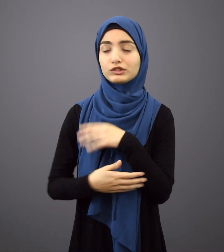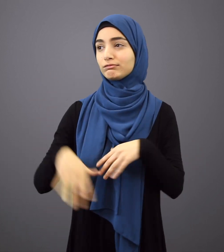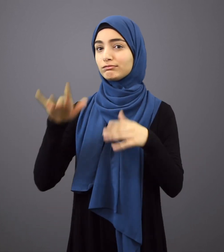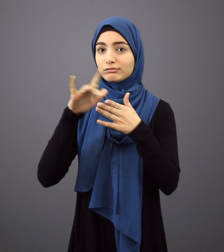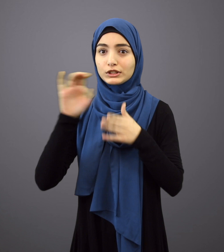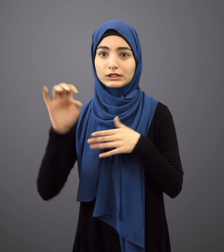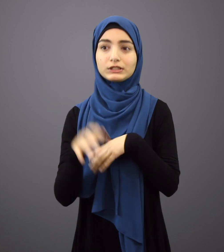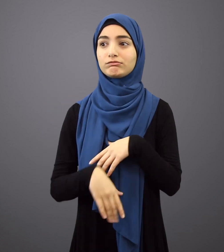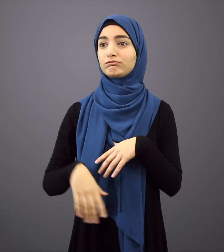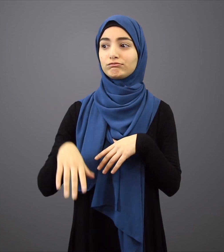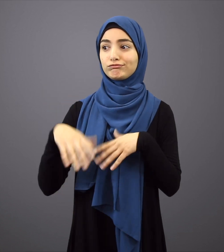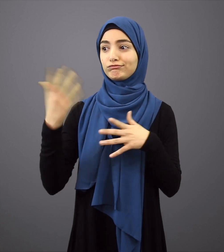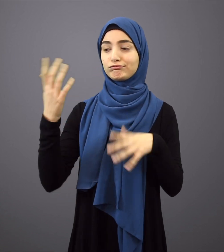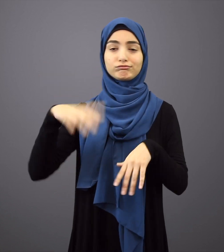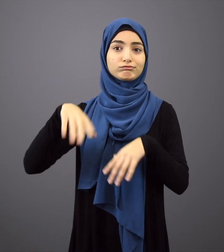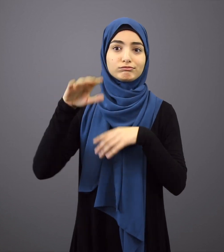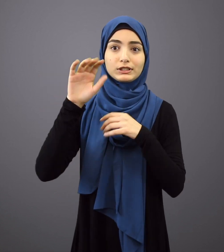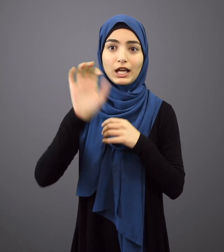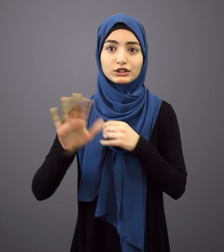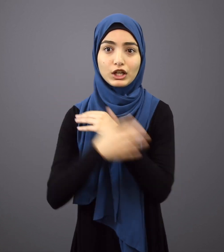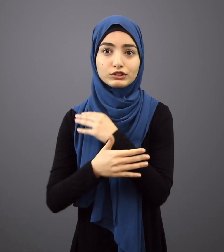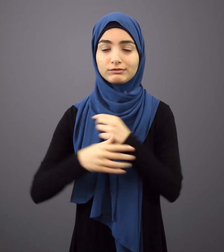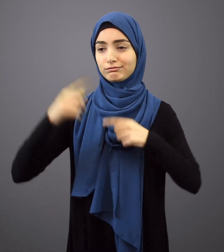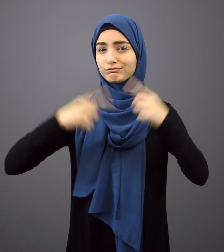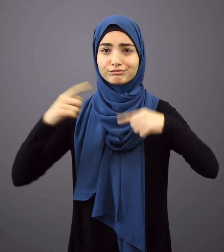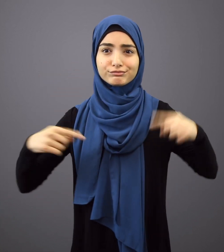The majority lives in countries in Africa, Middle East, and Asia etc